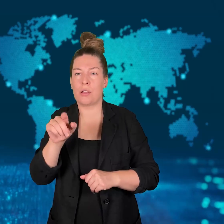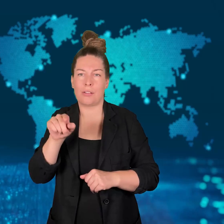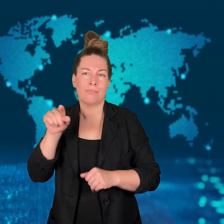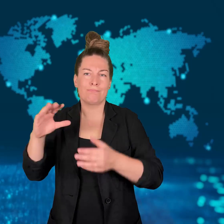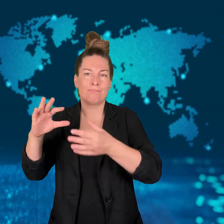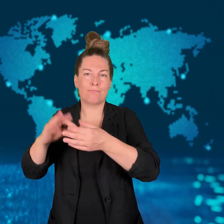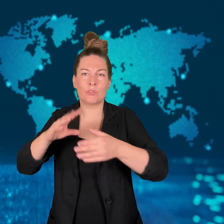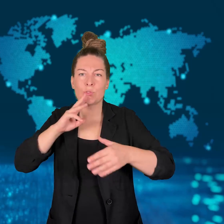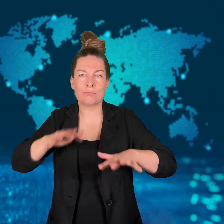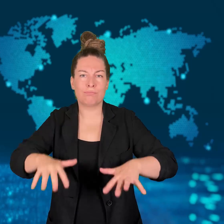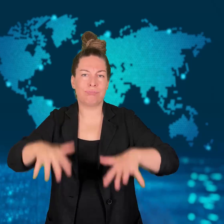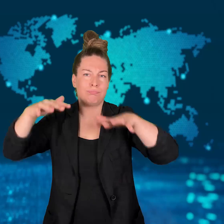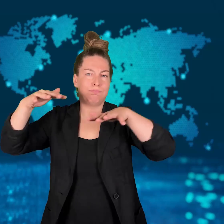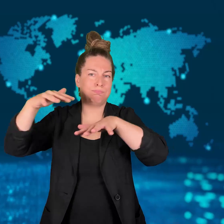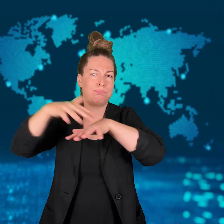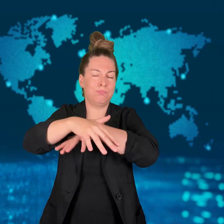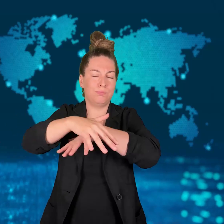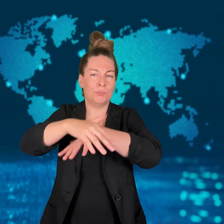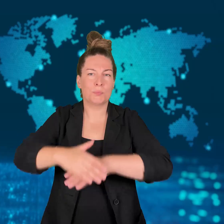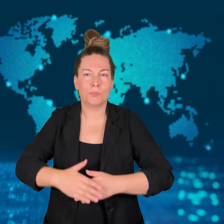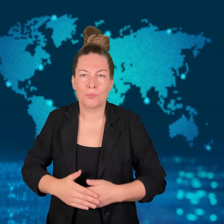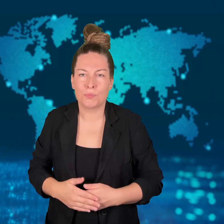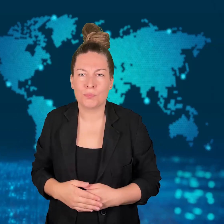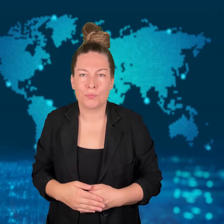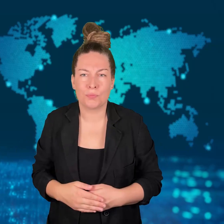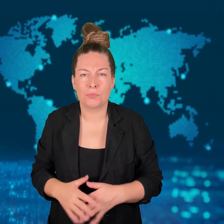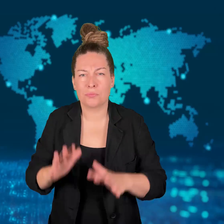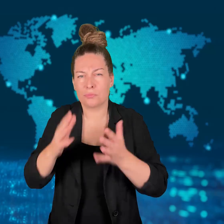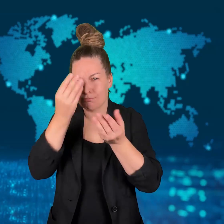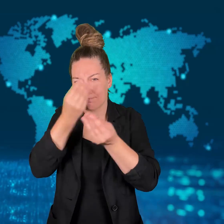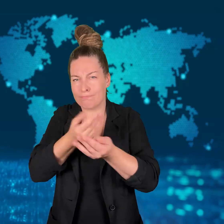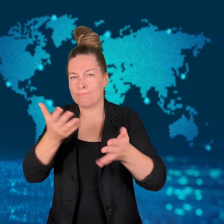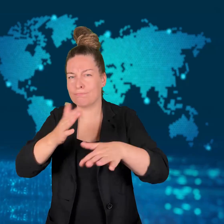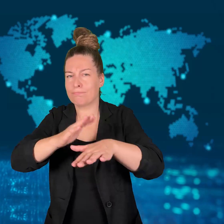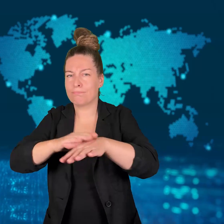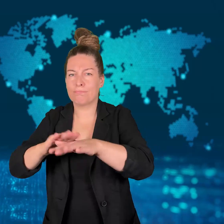floods and landslides.